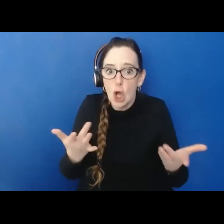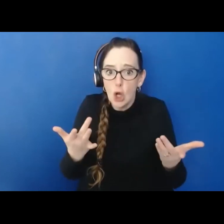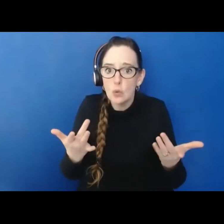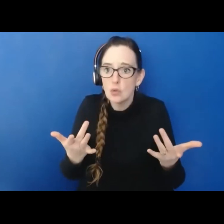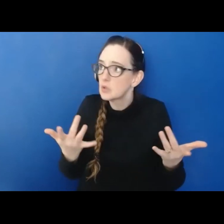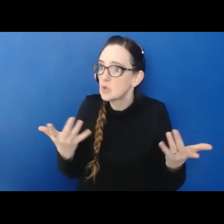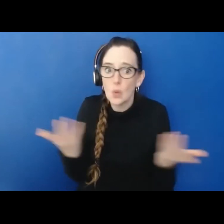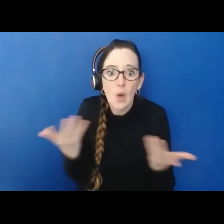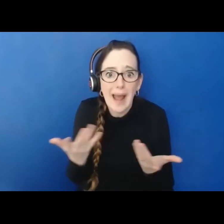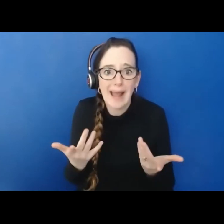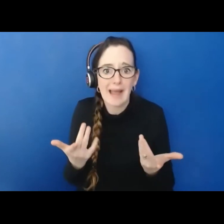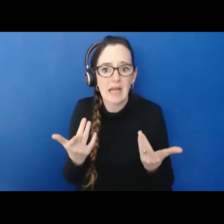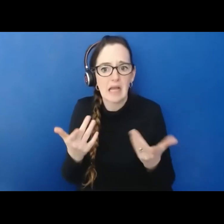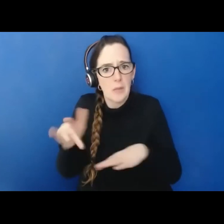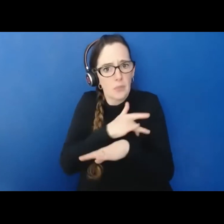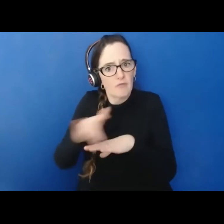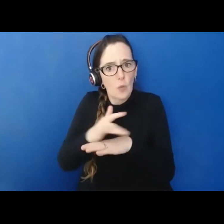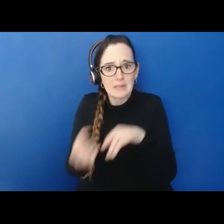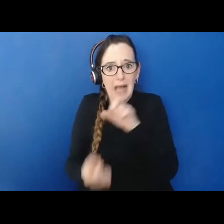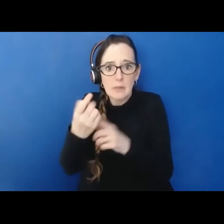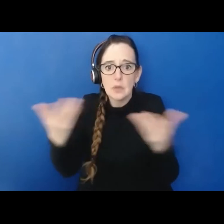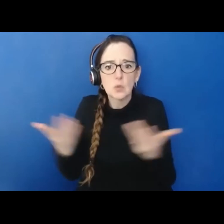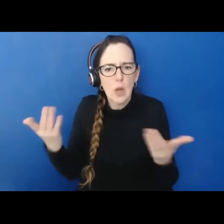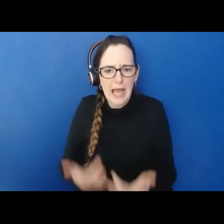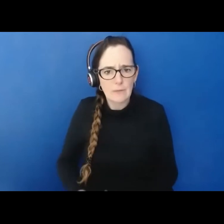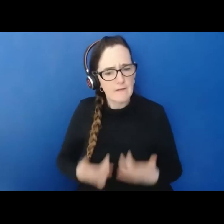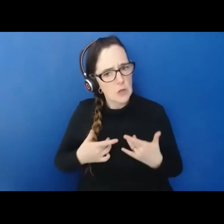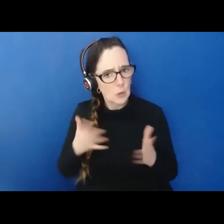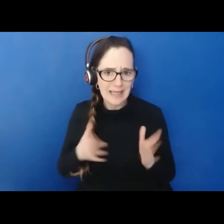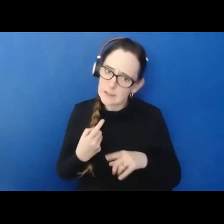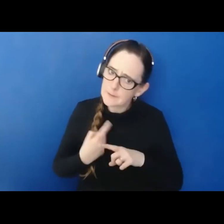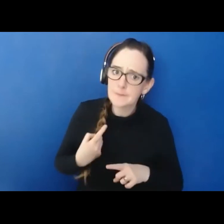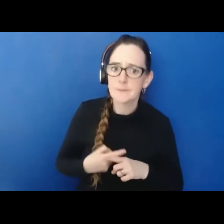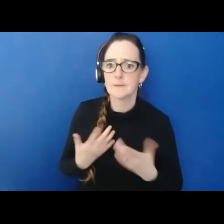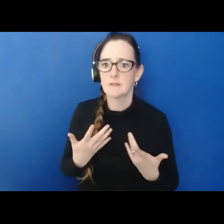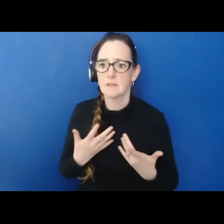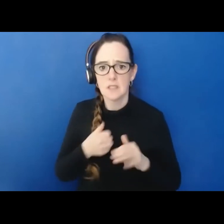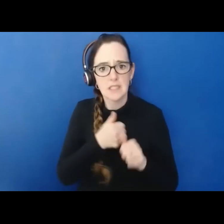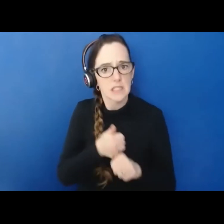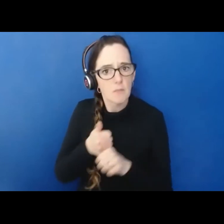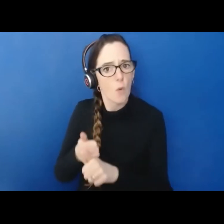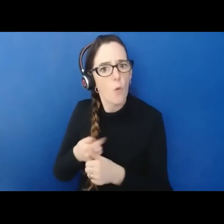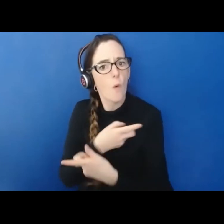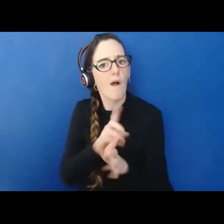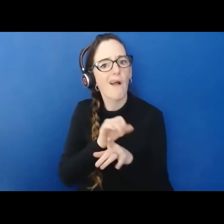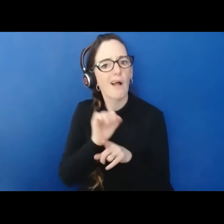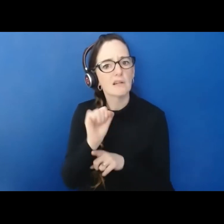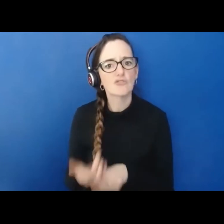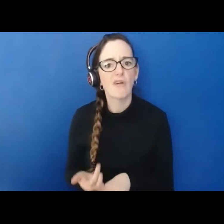And we felt the urgency of supporting the cultural life and supporting projects by artists,